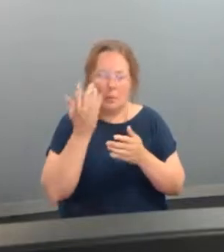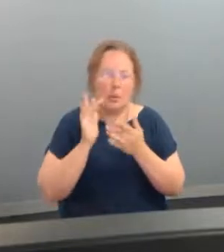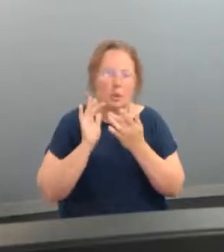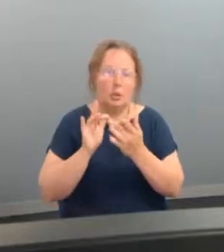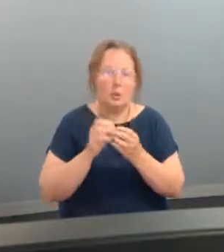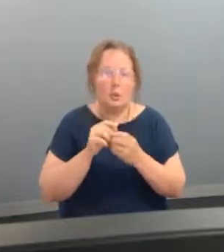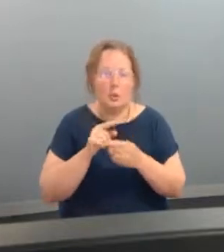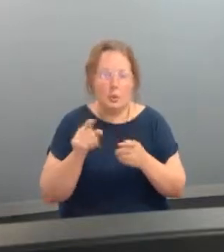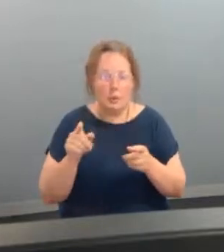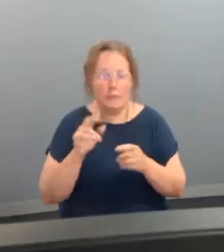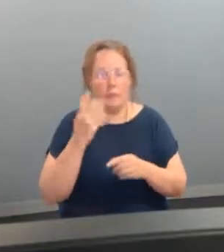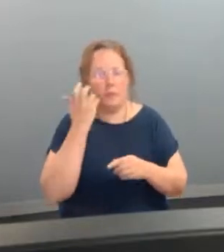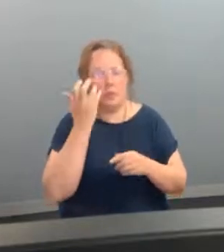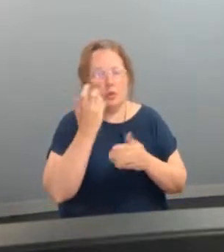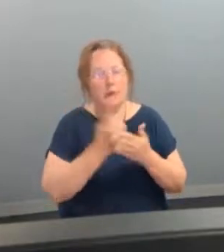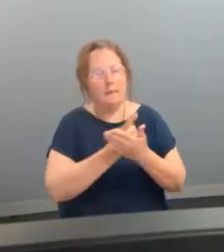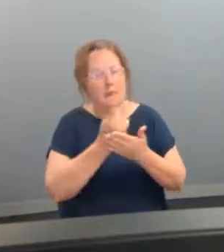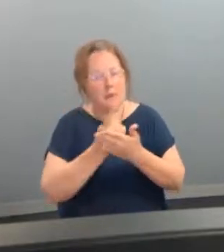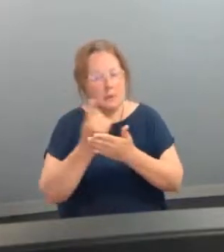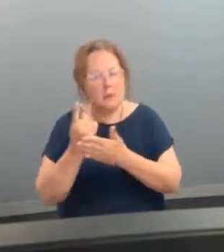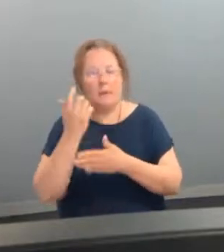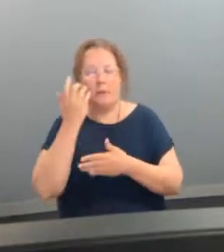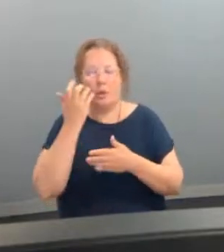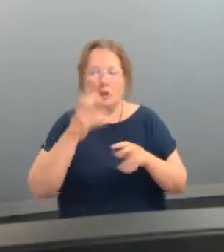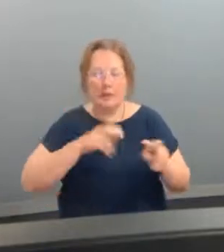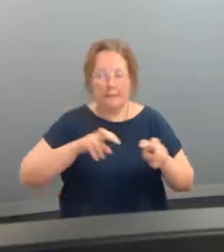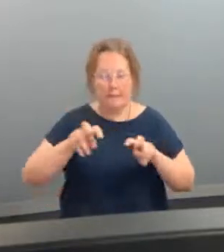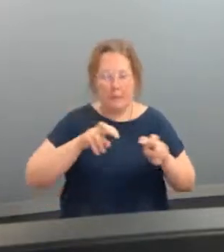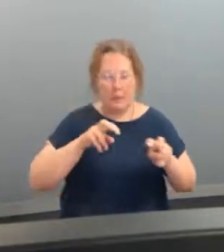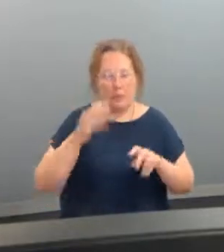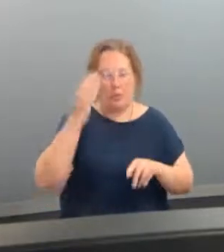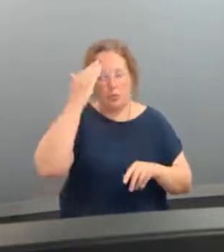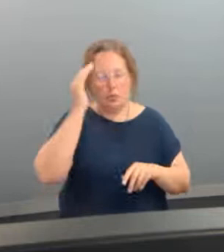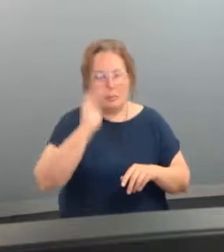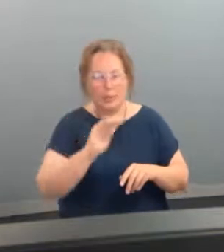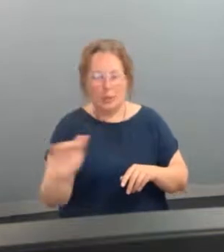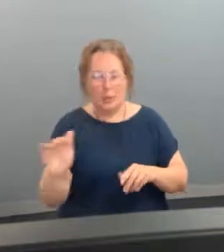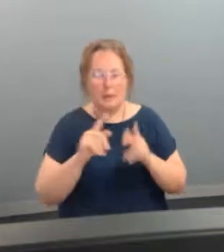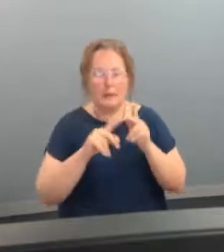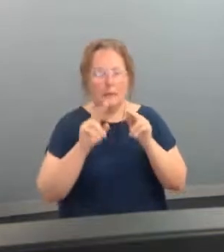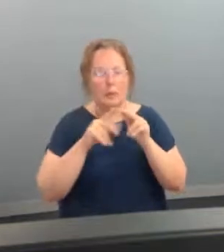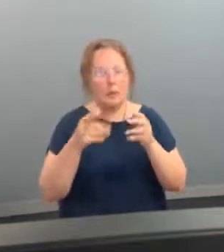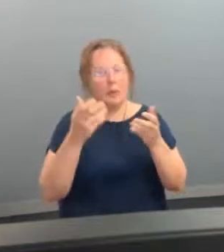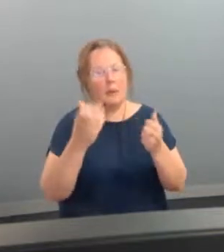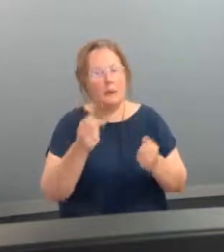your family and to encourage you if you are not a member